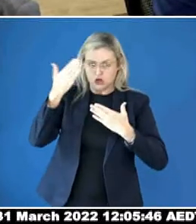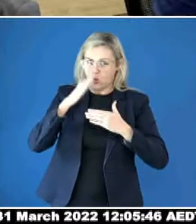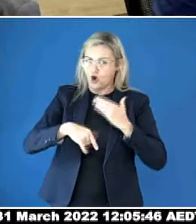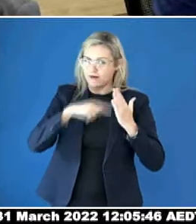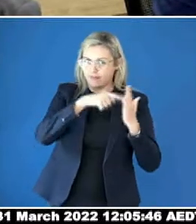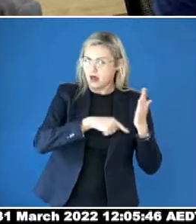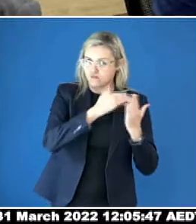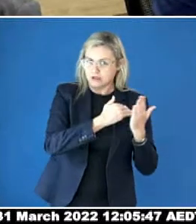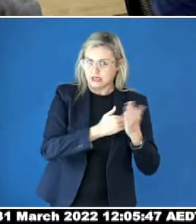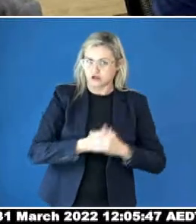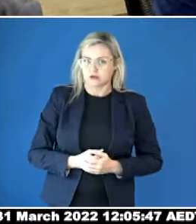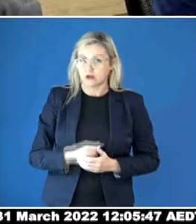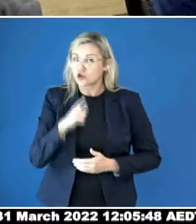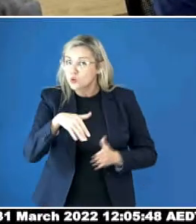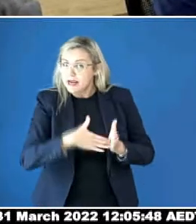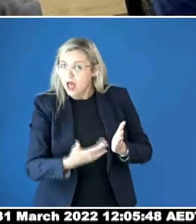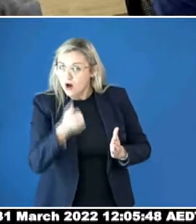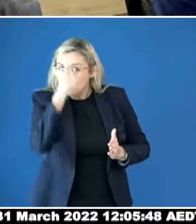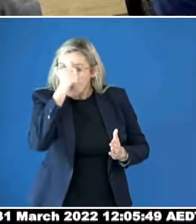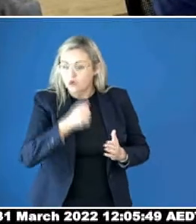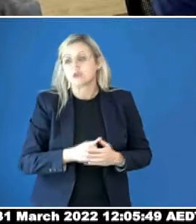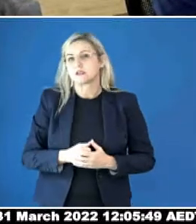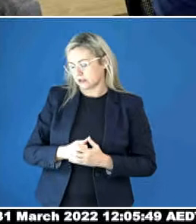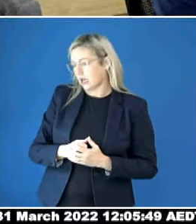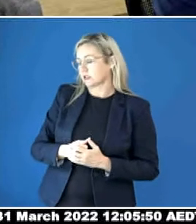I am now aware. MS FRASER: And you would accept, wouldn't you, that in